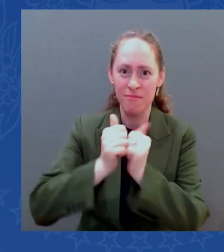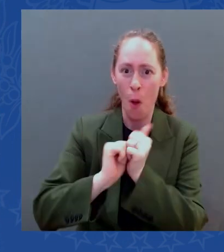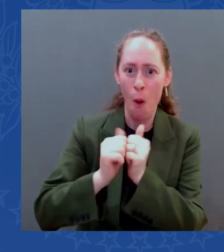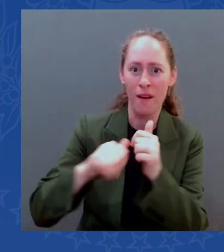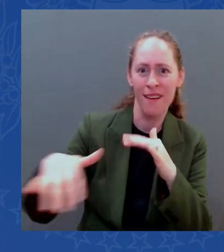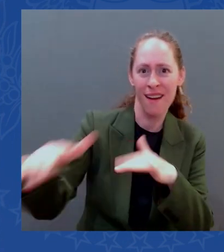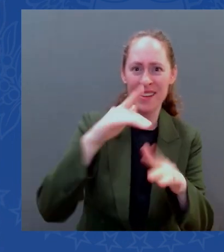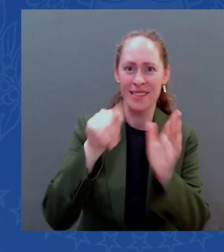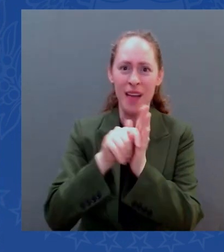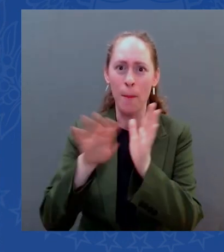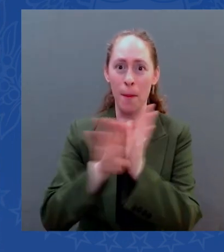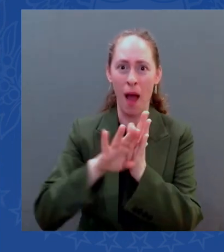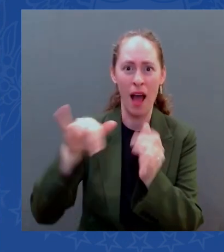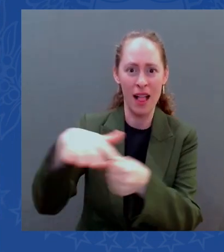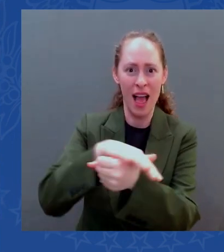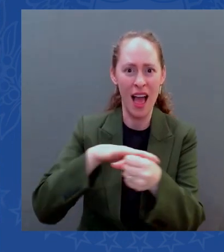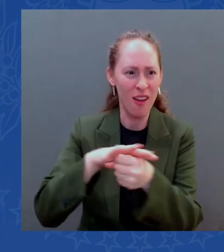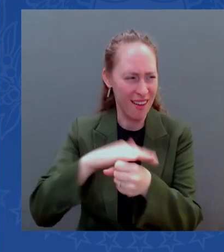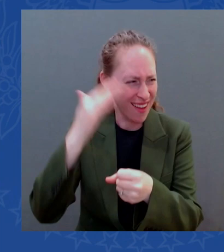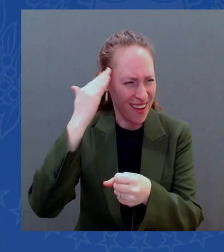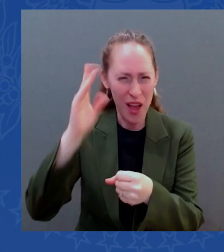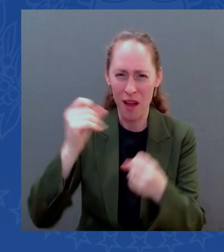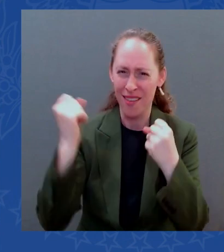Don't stand because of me. I am so sorry.